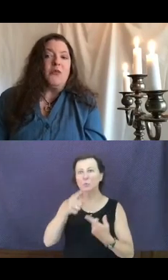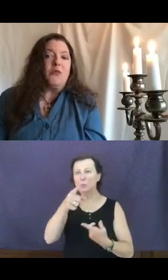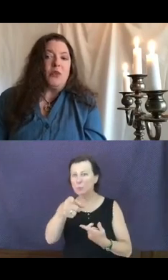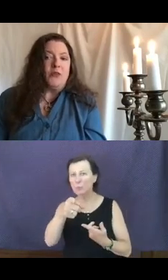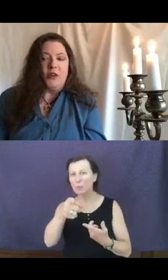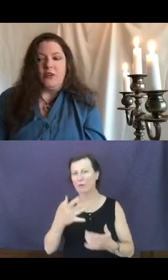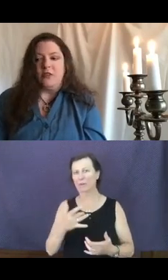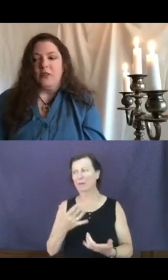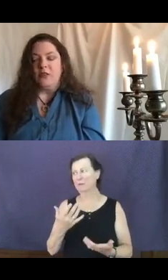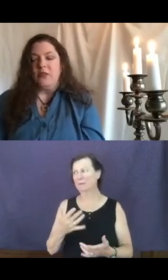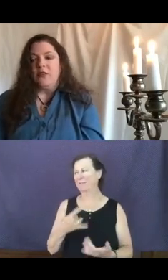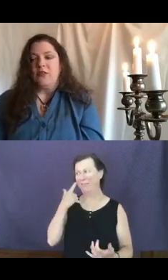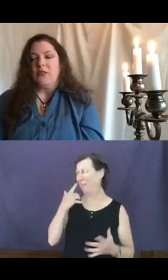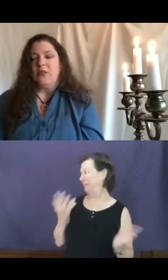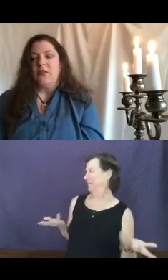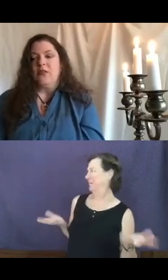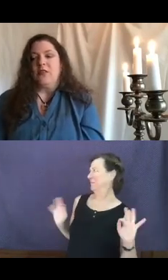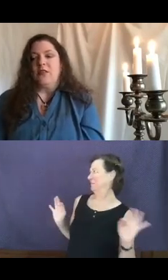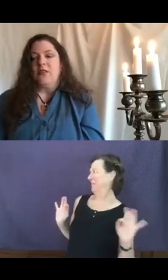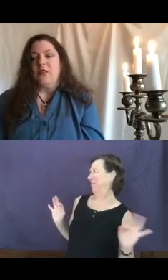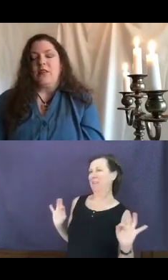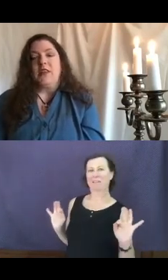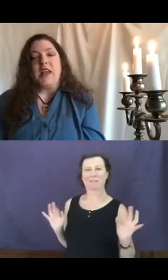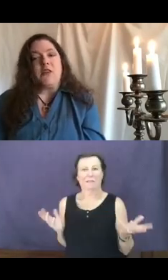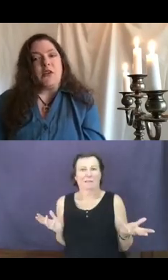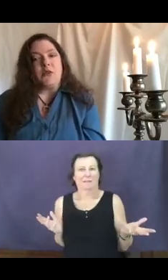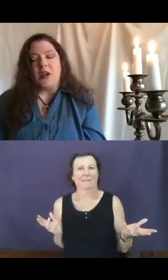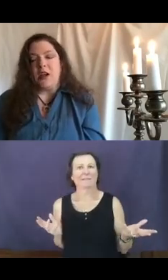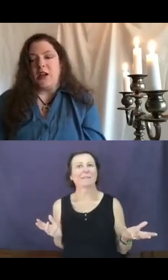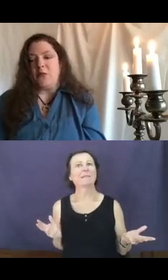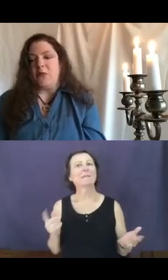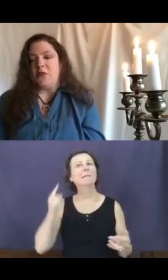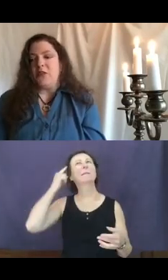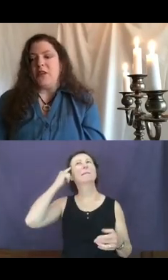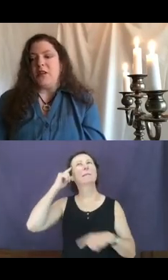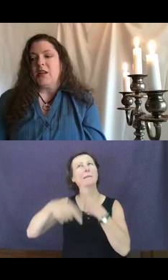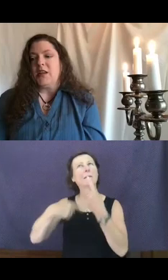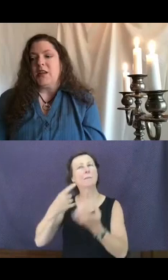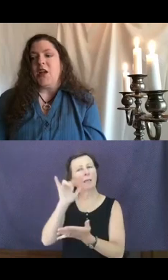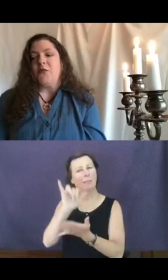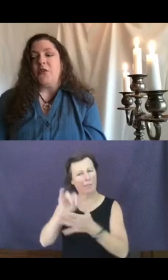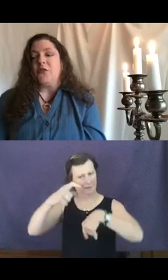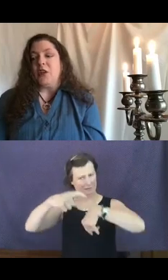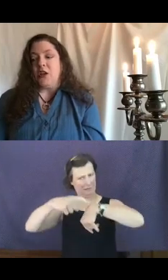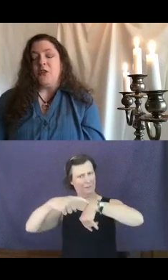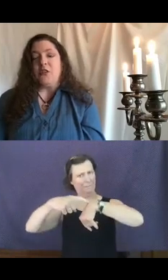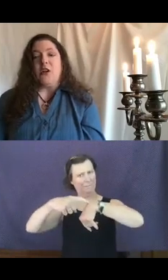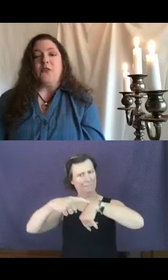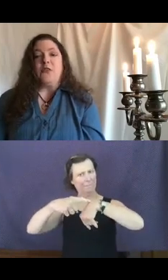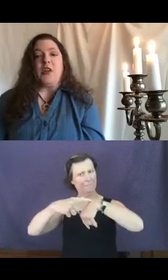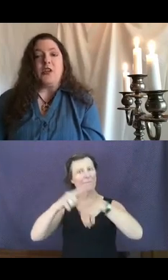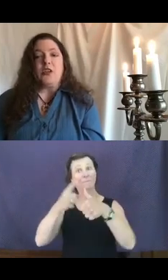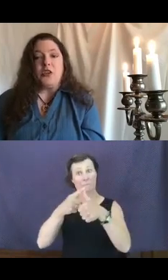trivial. Think of those times and first tell yourself that you are